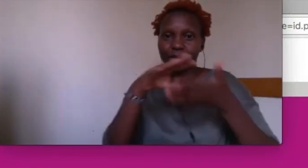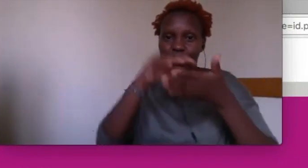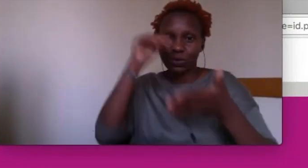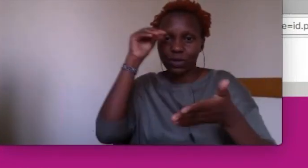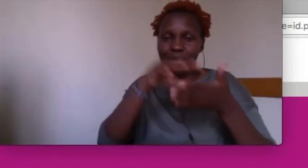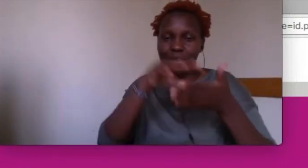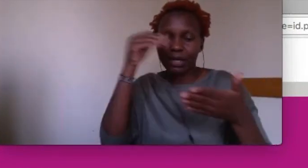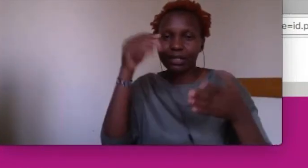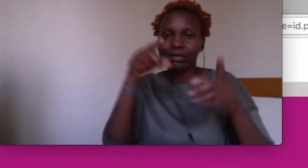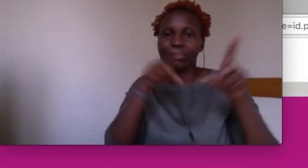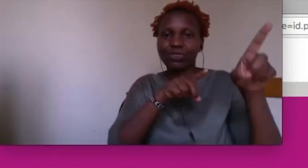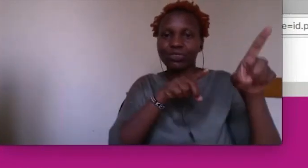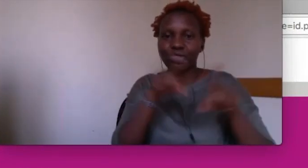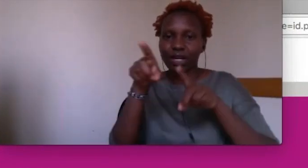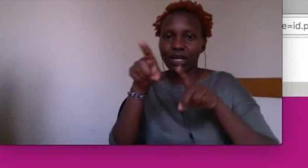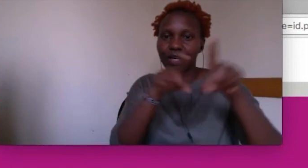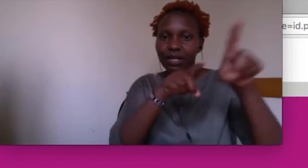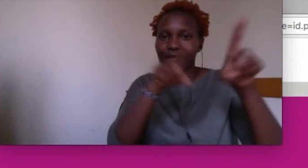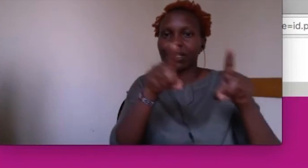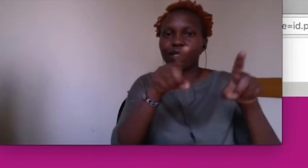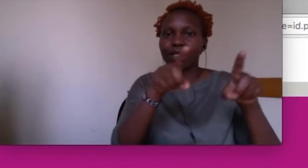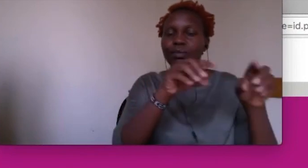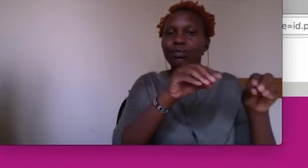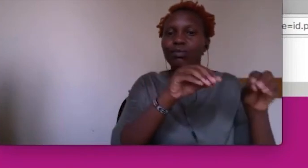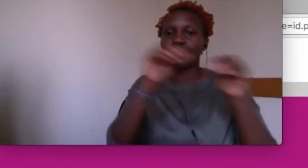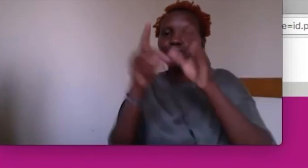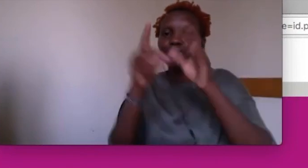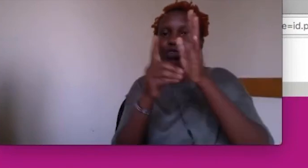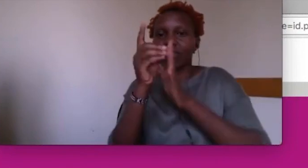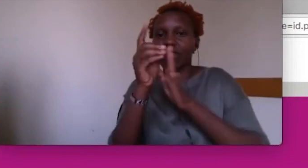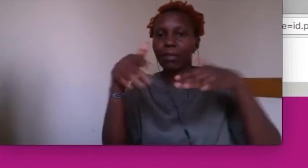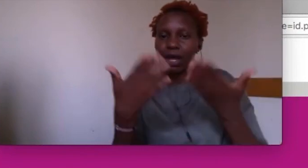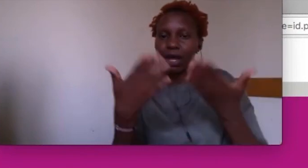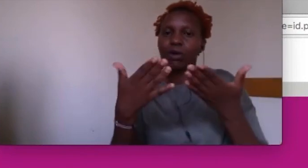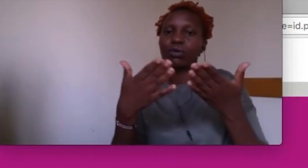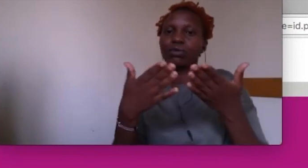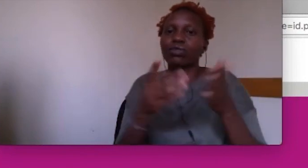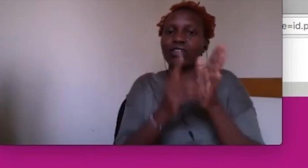the journey that took him to develop Sex eLimu and the bot